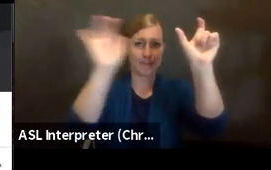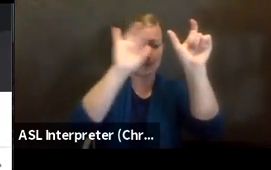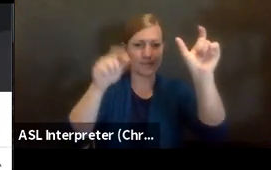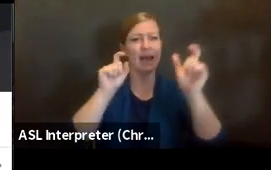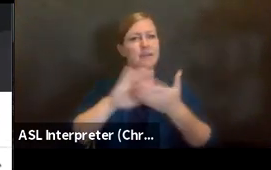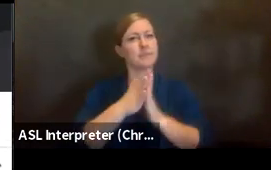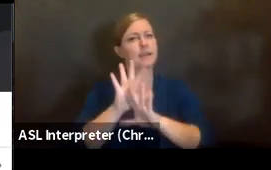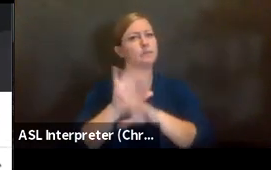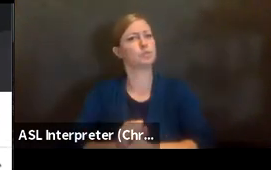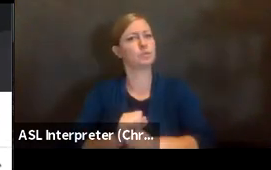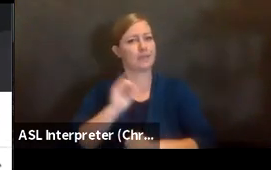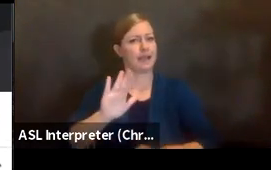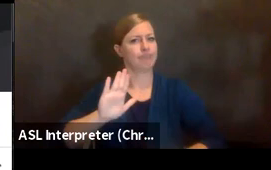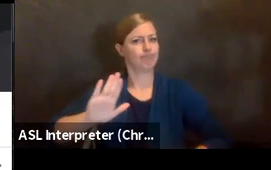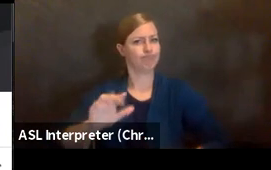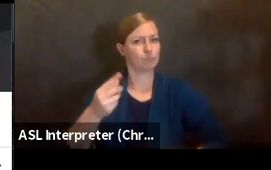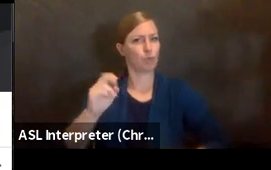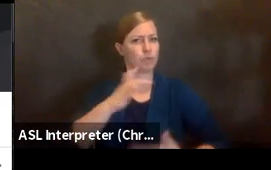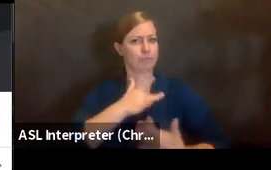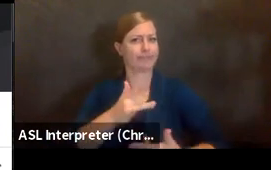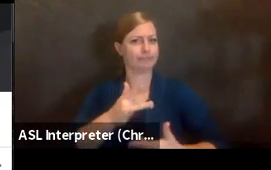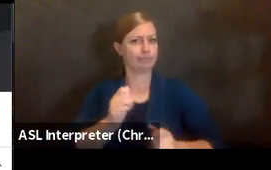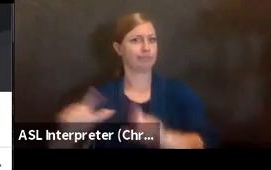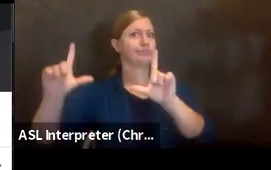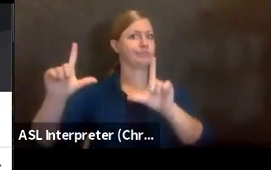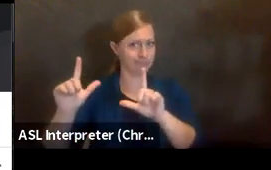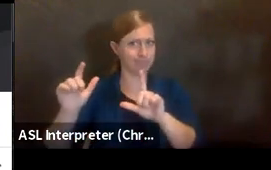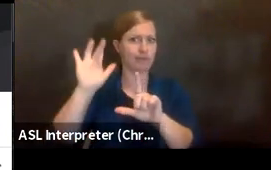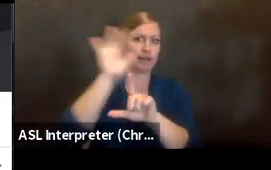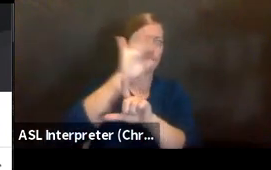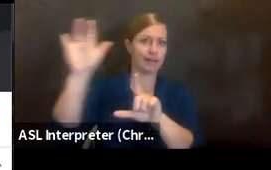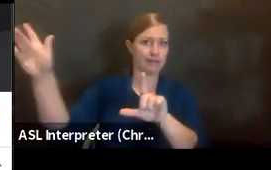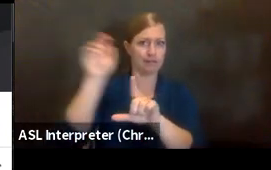Katherine Livick - ESD 112: And it wants me to edit my document, name it. "Here is an assignment."